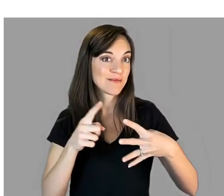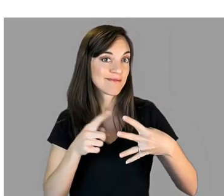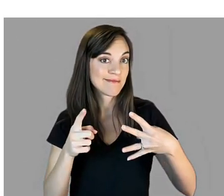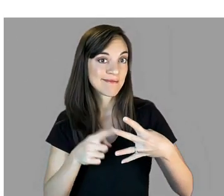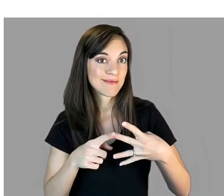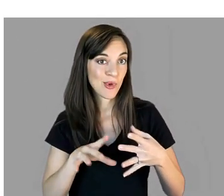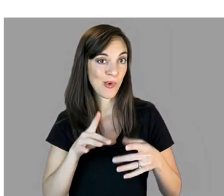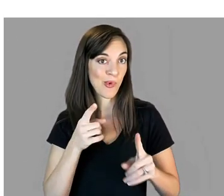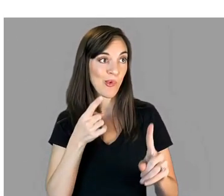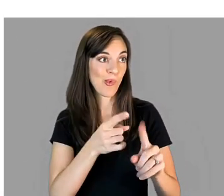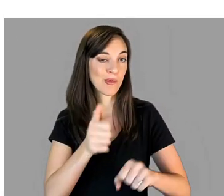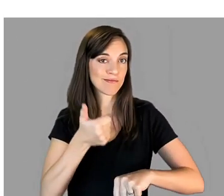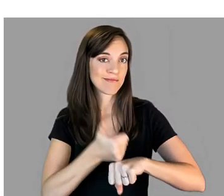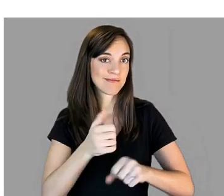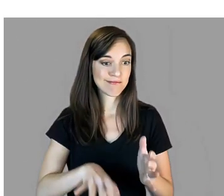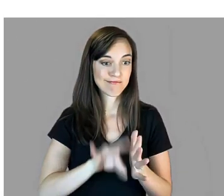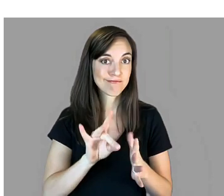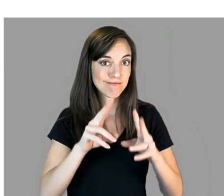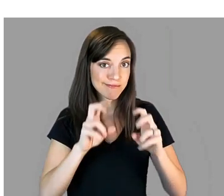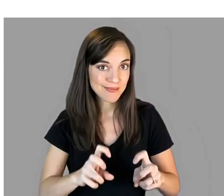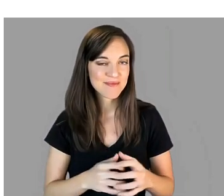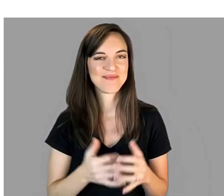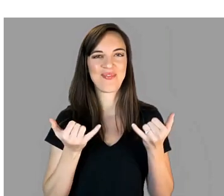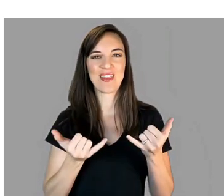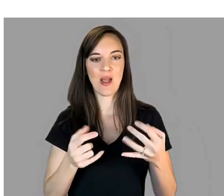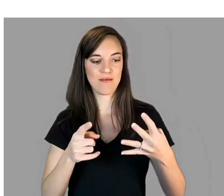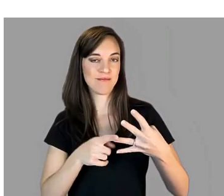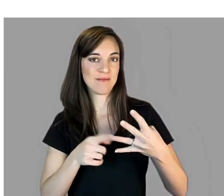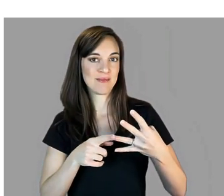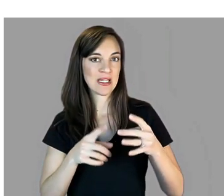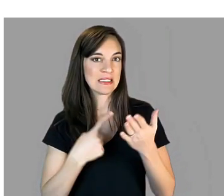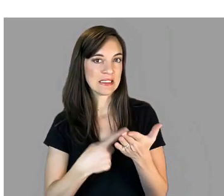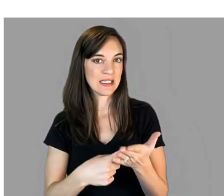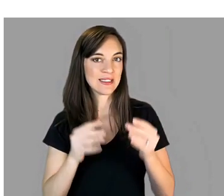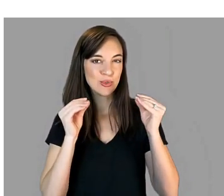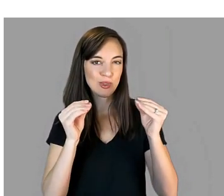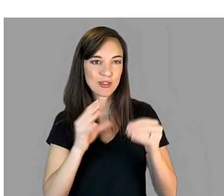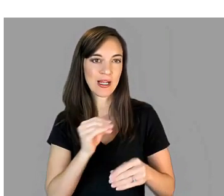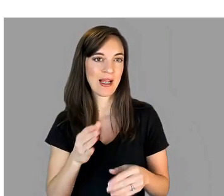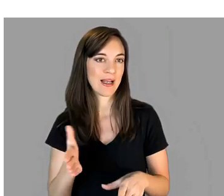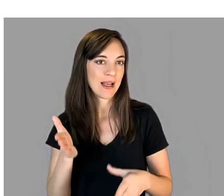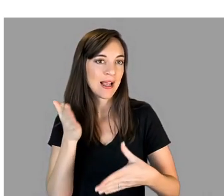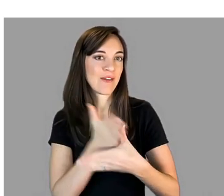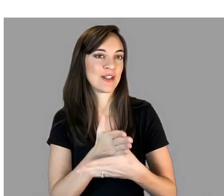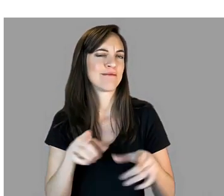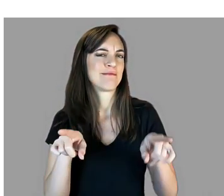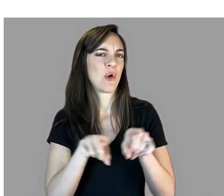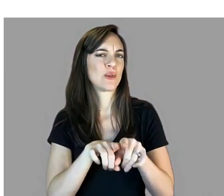We've talked about setting goals by identifying and analyzing them. Now, let’s talk about designing instruction and intervention